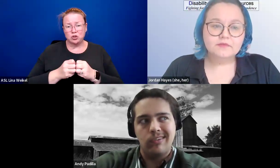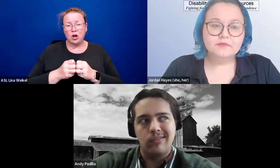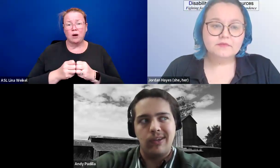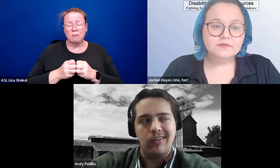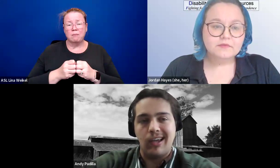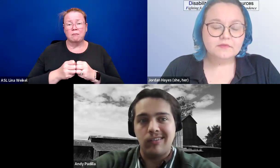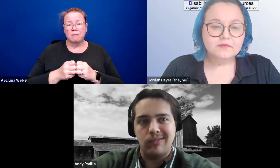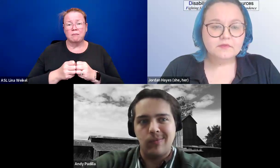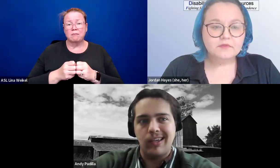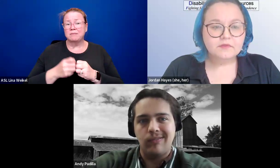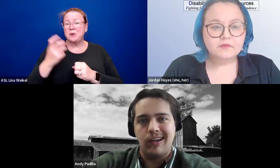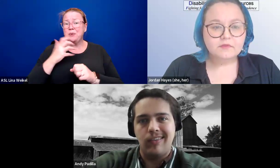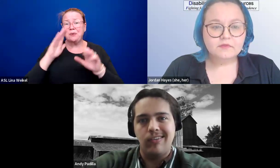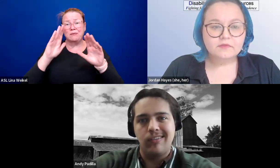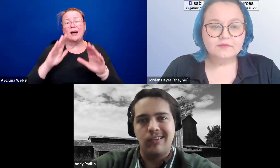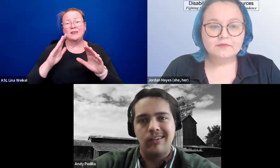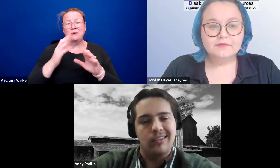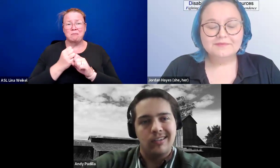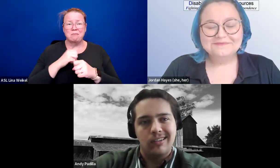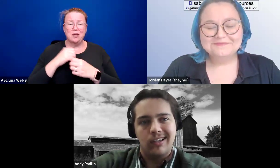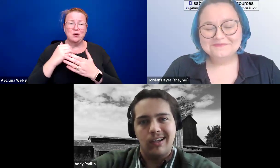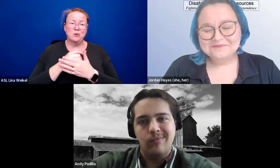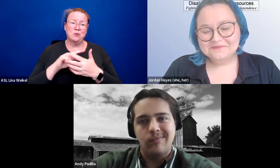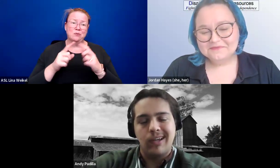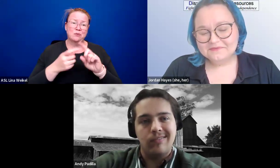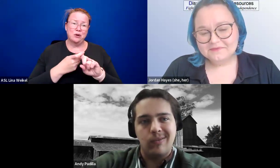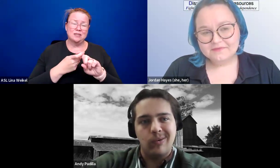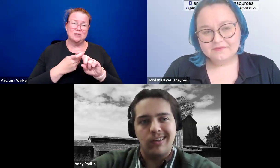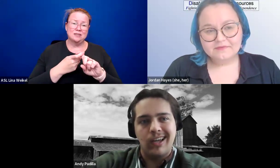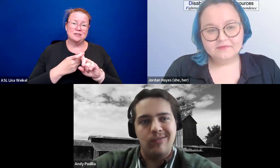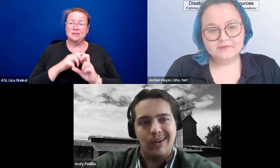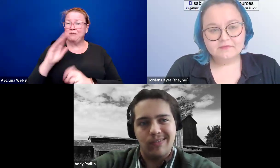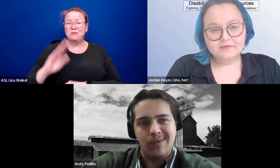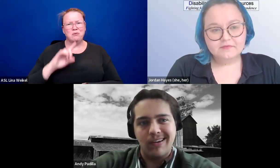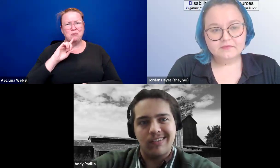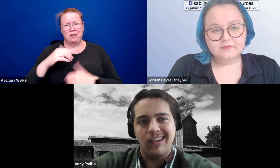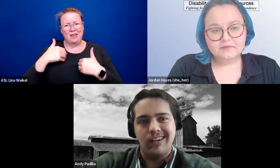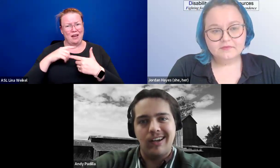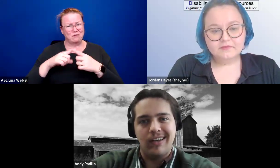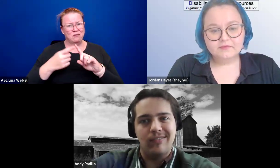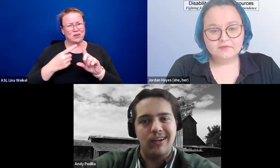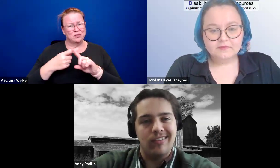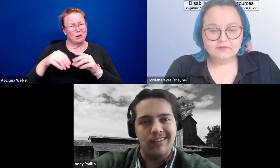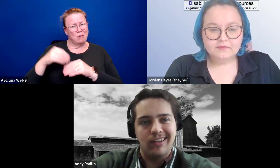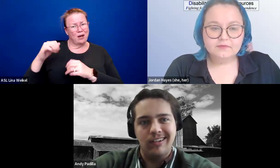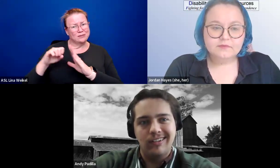Andy Padilla: fantastic for making friends. Andy Padilla: I've never really had friends throughout a State. And now I have friends on